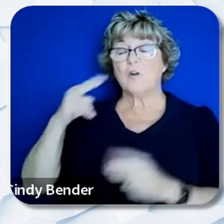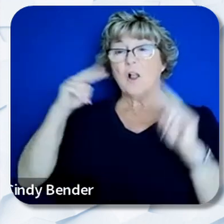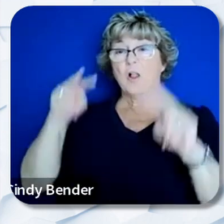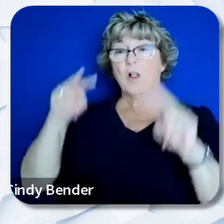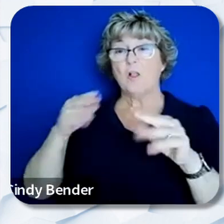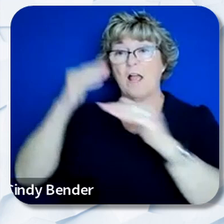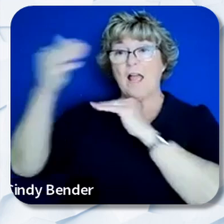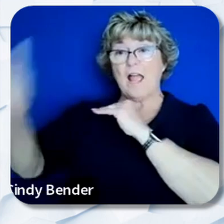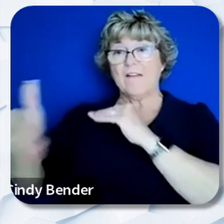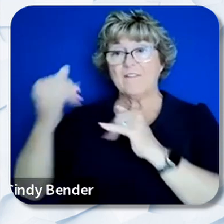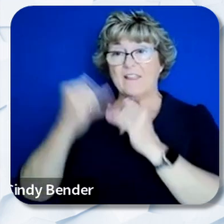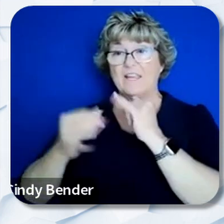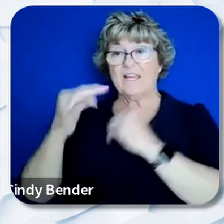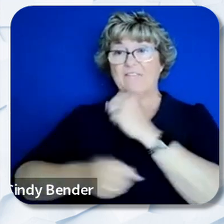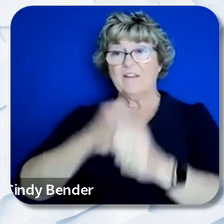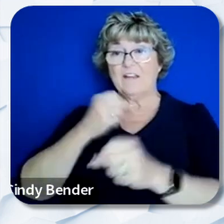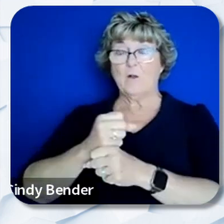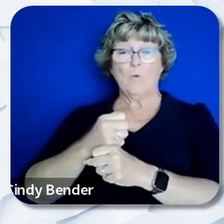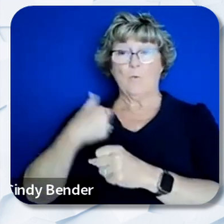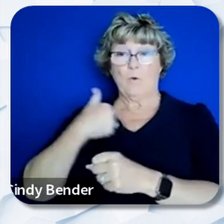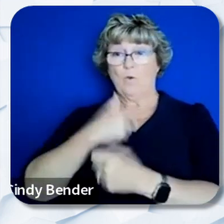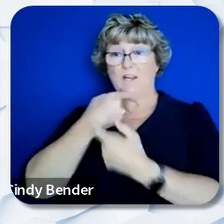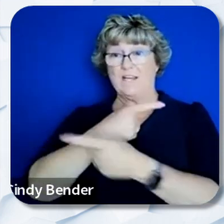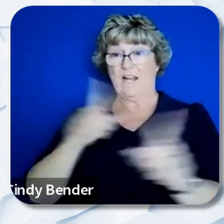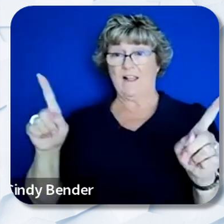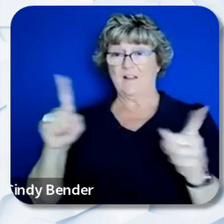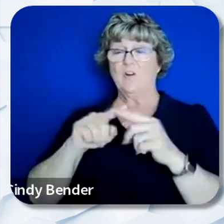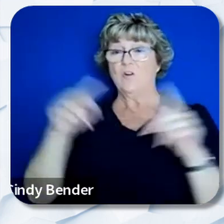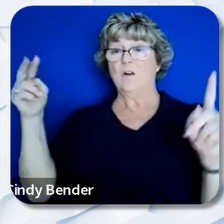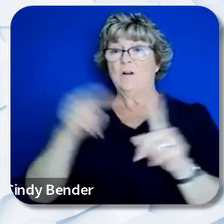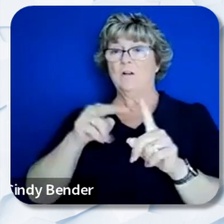end of year. So what we're telling everyone to do is to look at their local data. Make